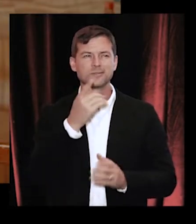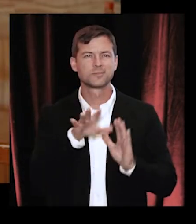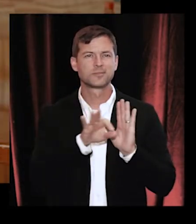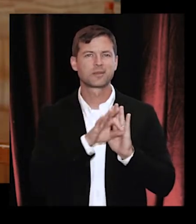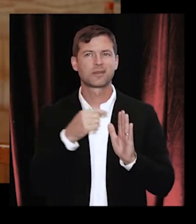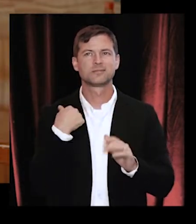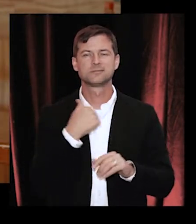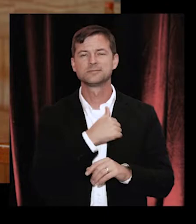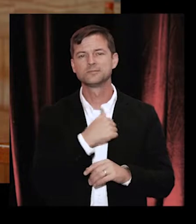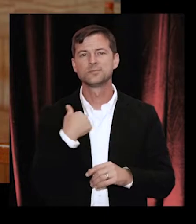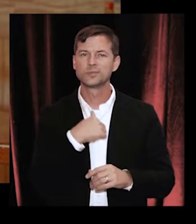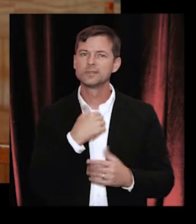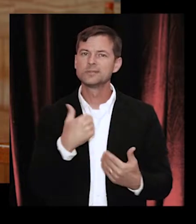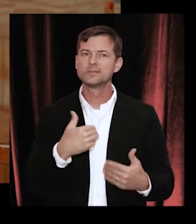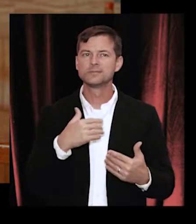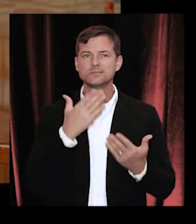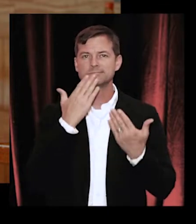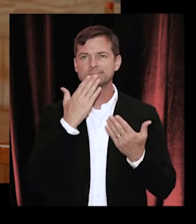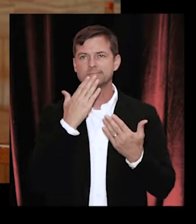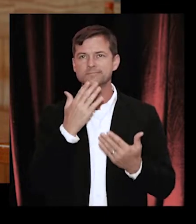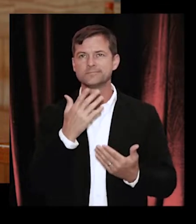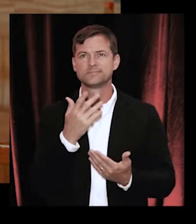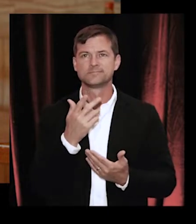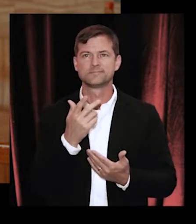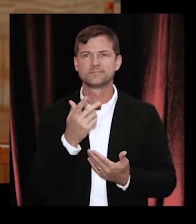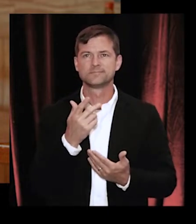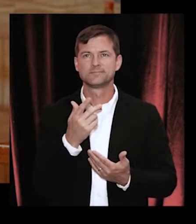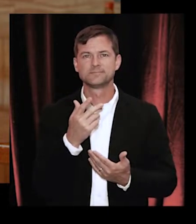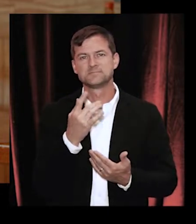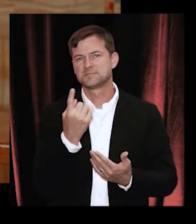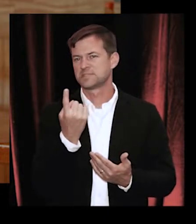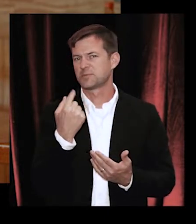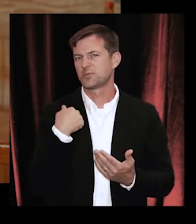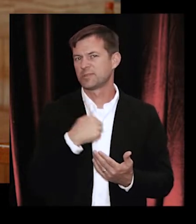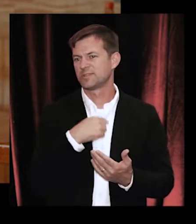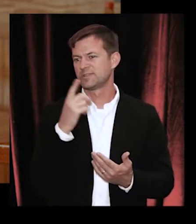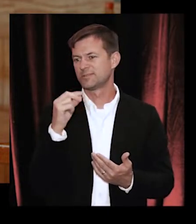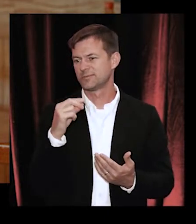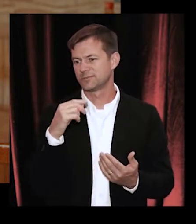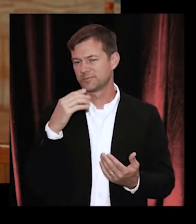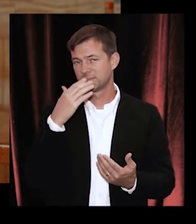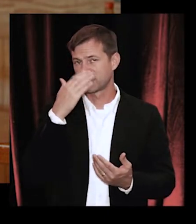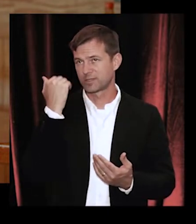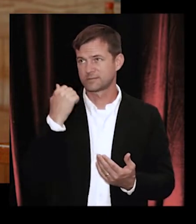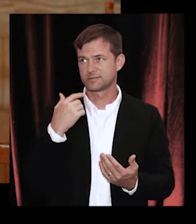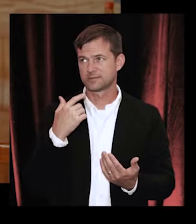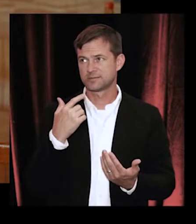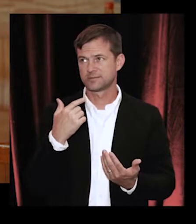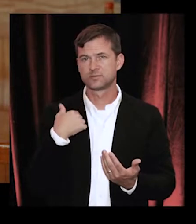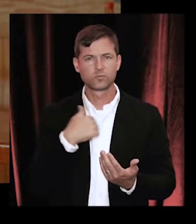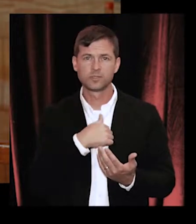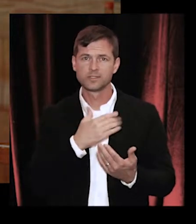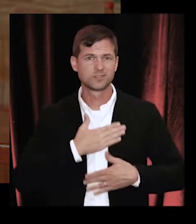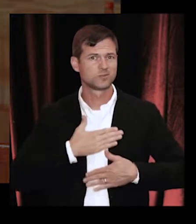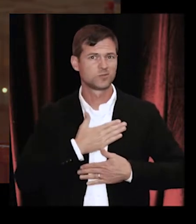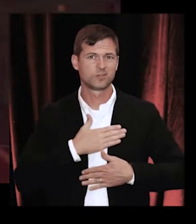Even though it's something that we do because we enjoy doing it. But thank you for the recognition and we appreciate it.